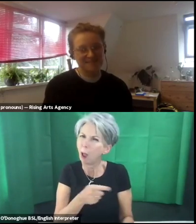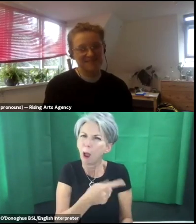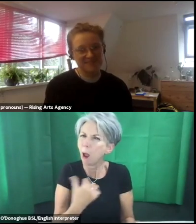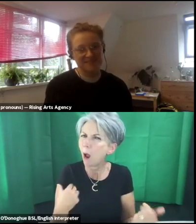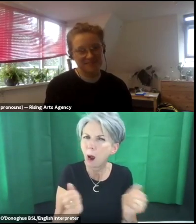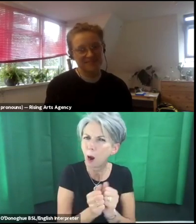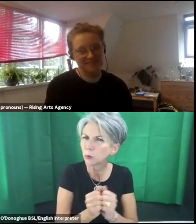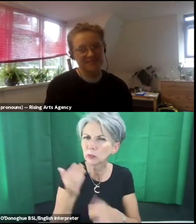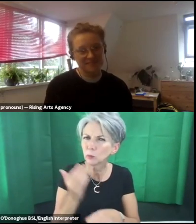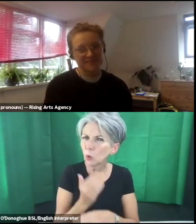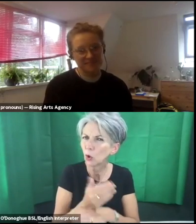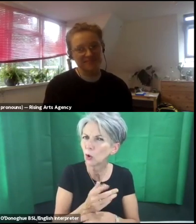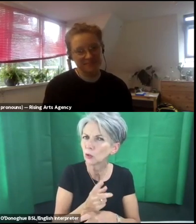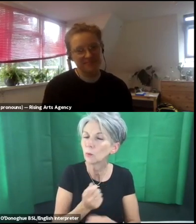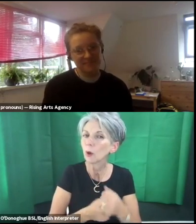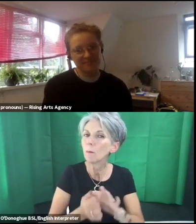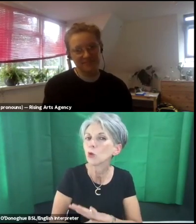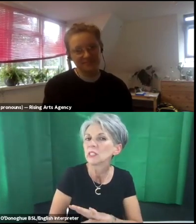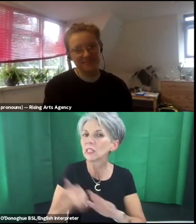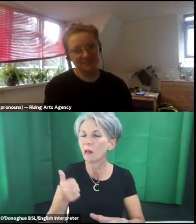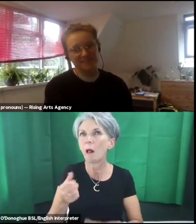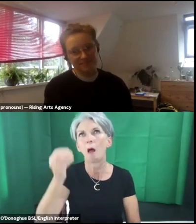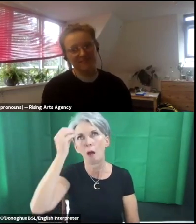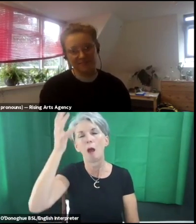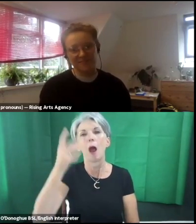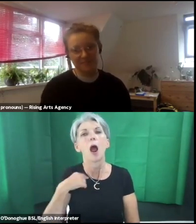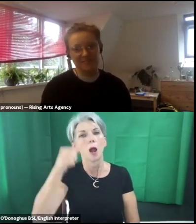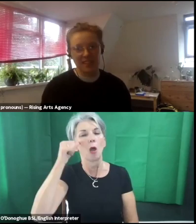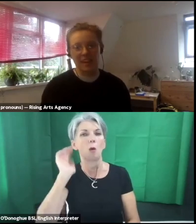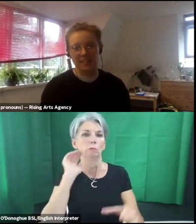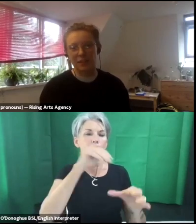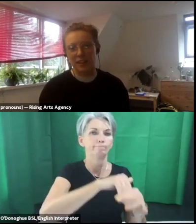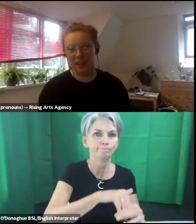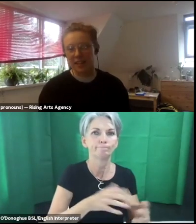So you feel like you're a bit more skilled up know how to deal with a situation. Yeah, definitely.